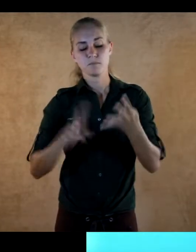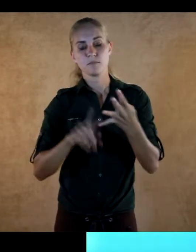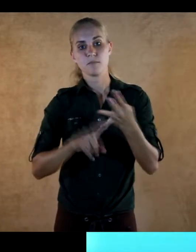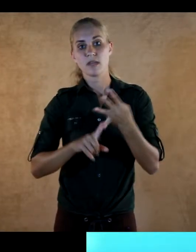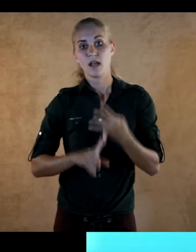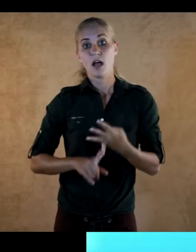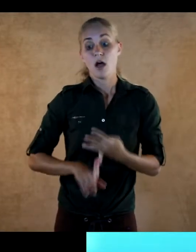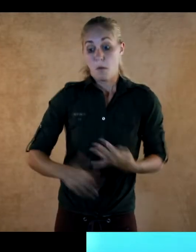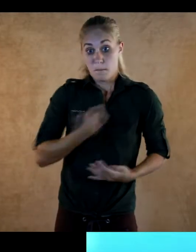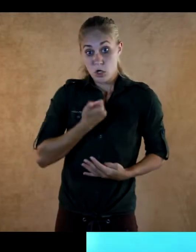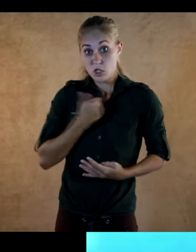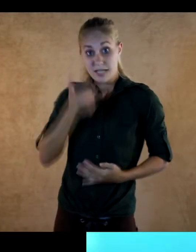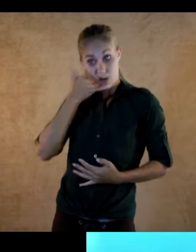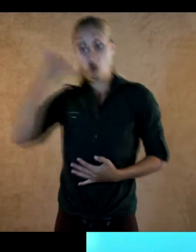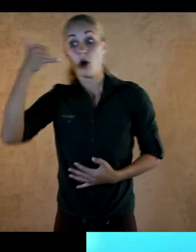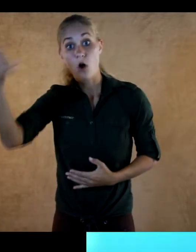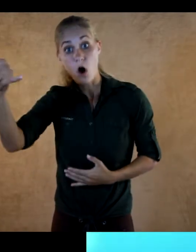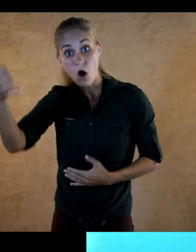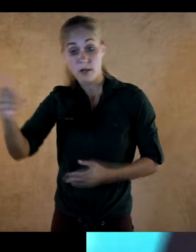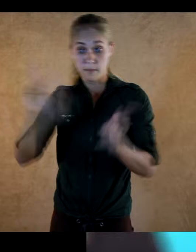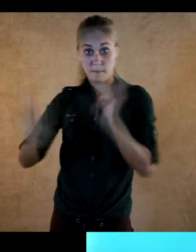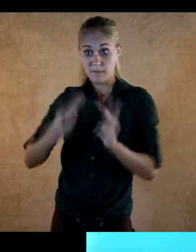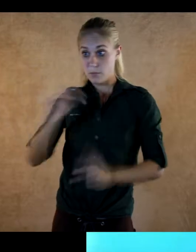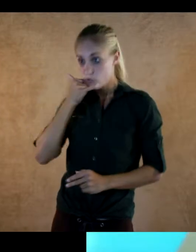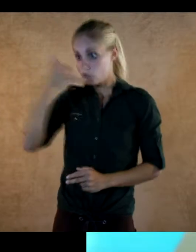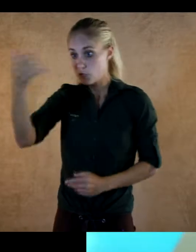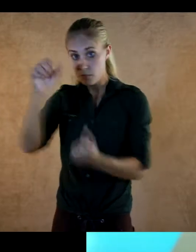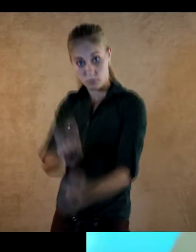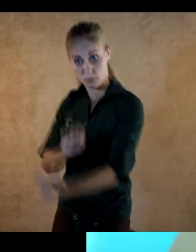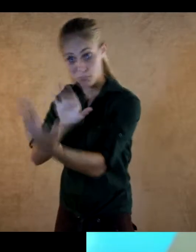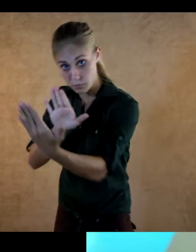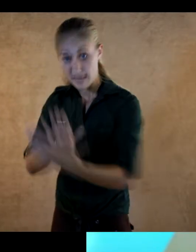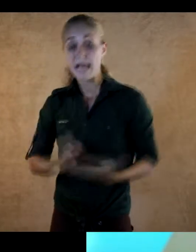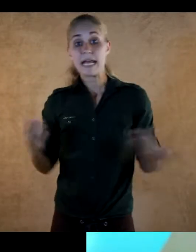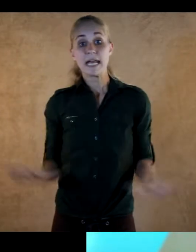Personally invite your contacts over the phone or in person. At Yoli, we've developed an effective script.